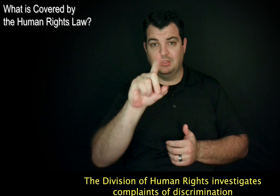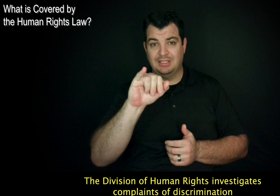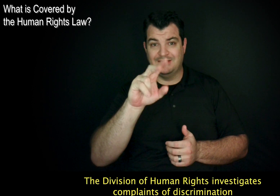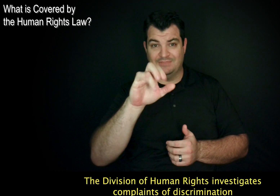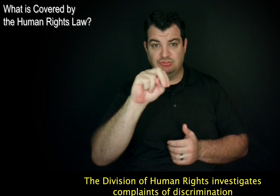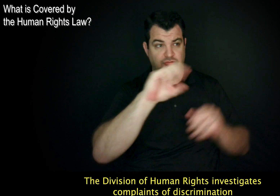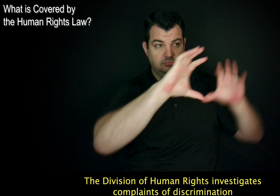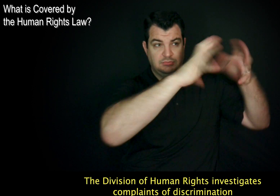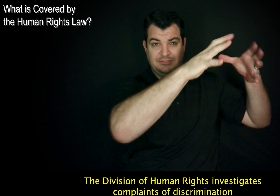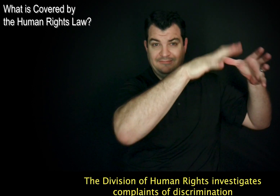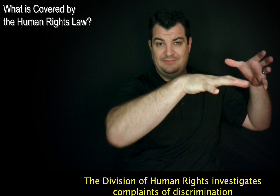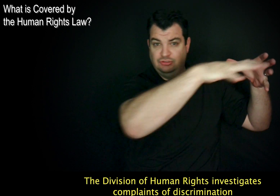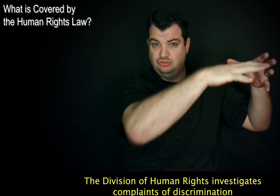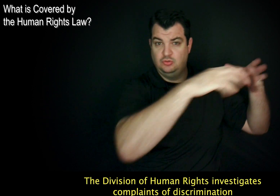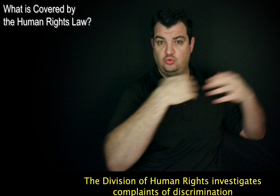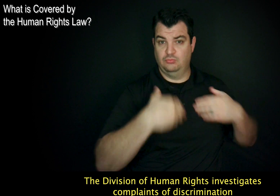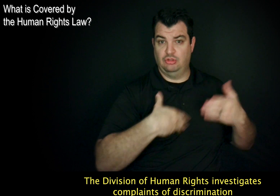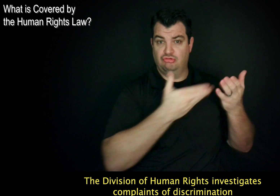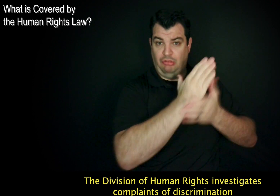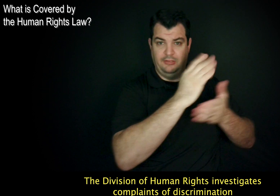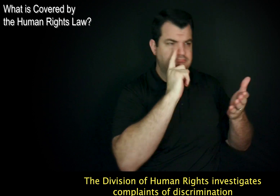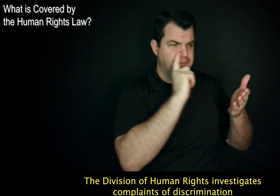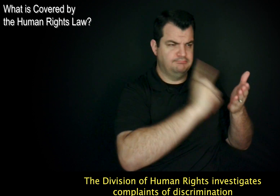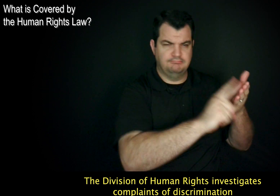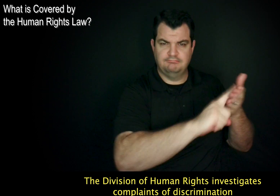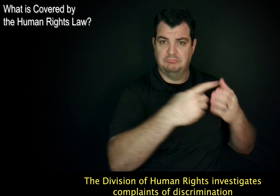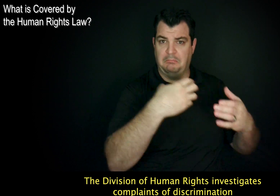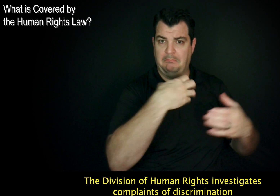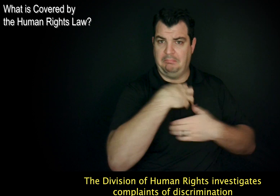The Division of Human Rights investigates complaints of discrimination